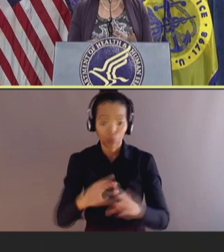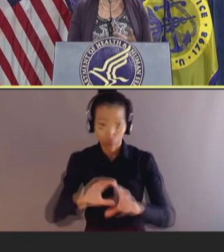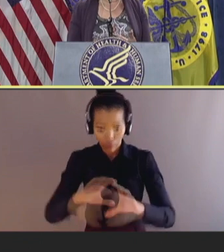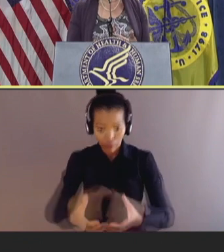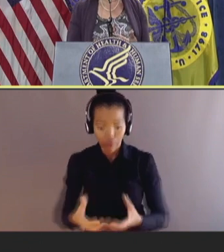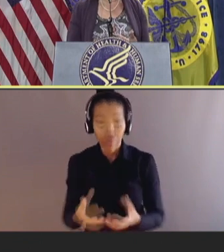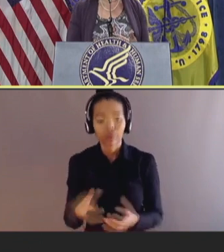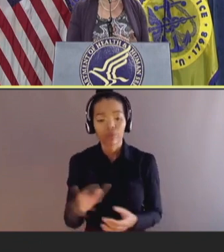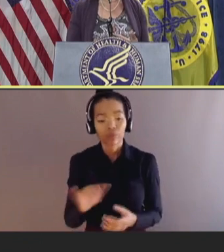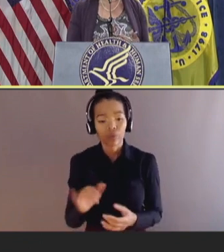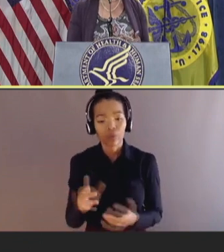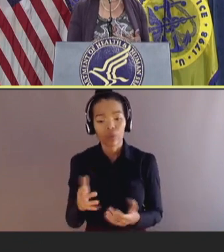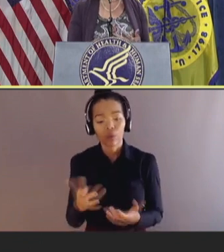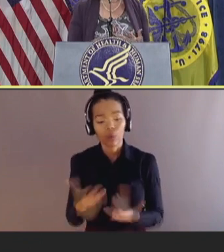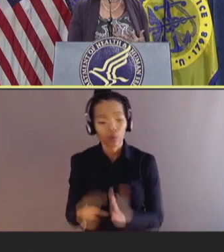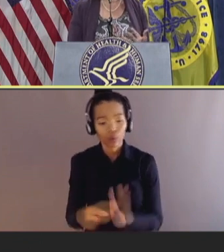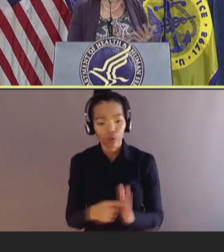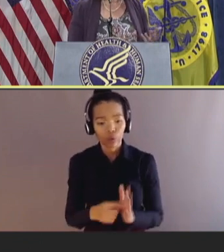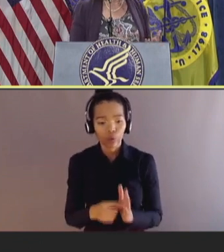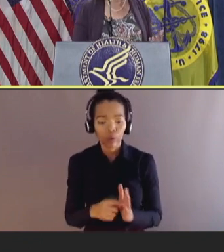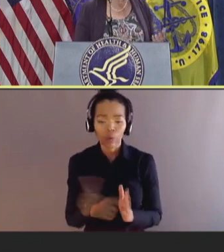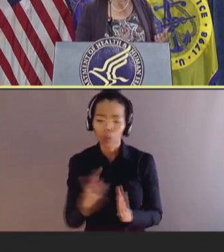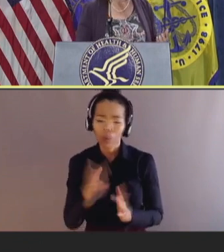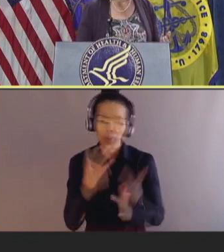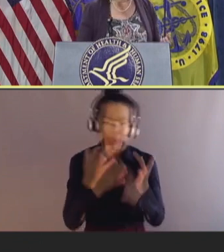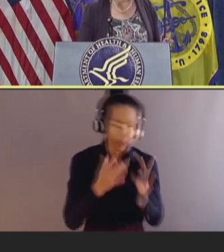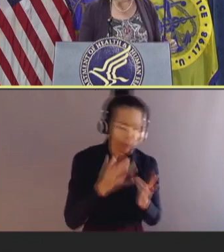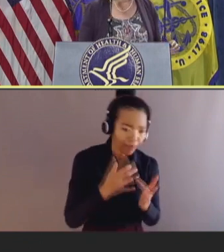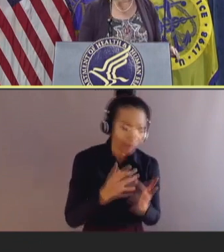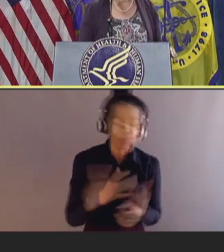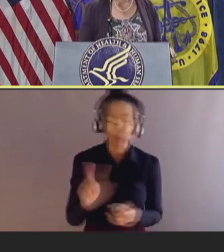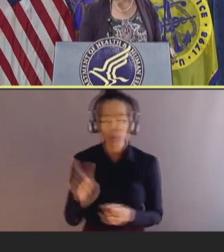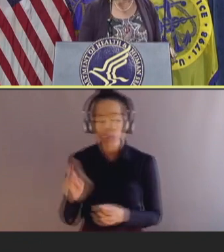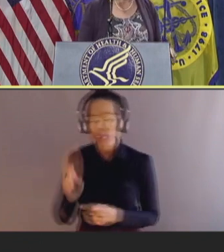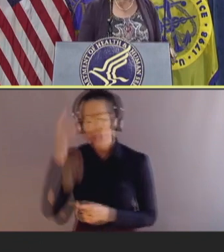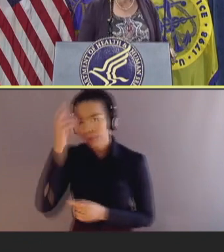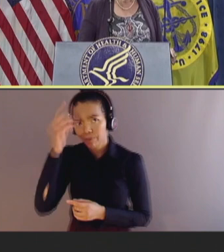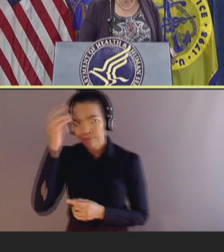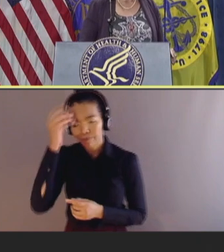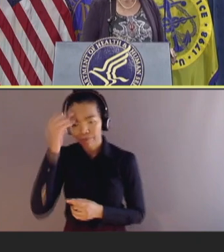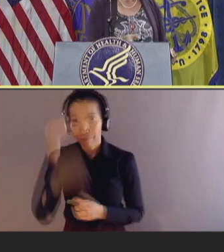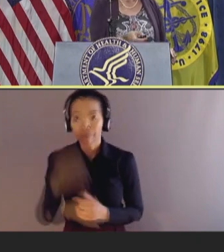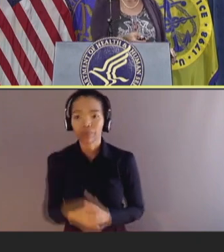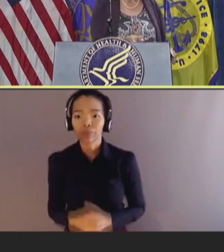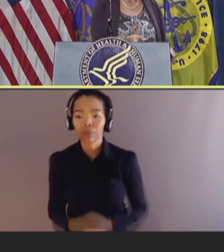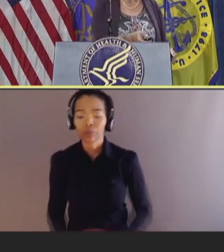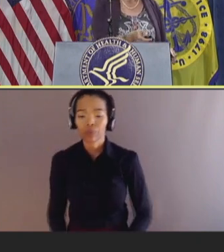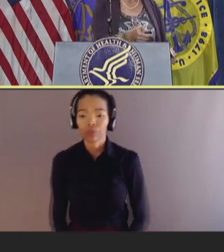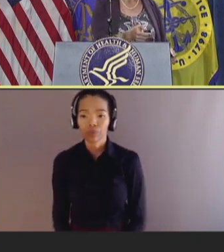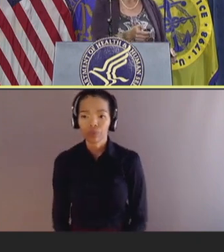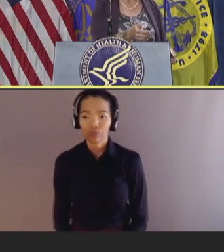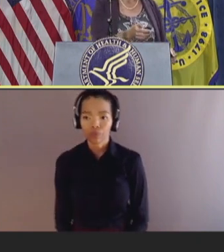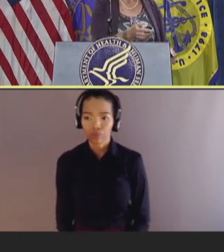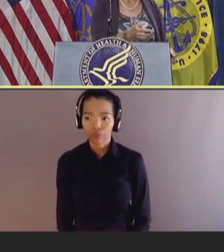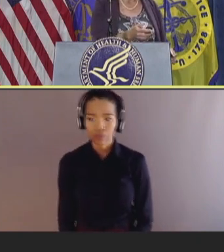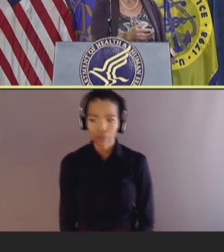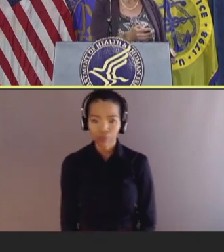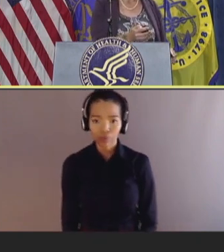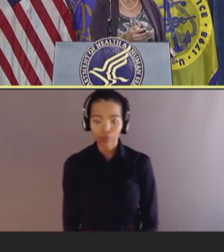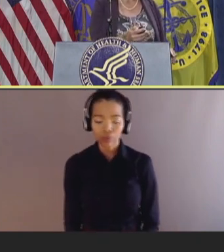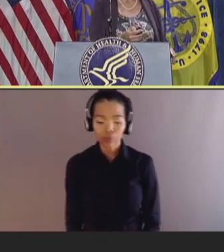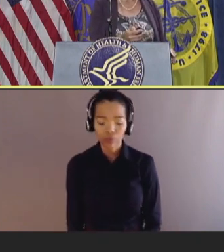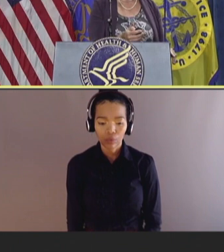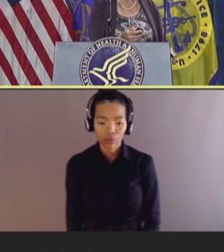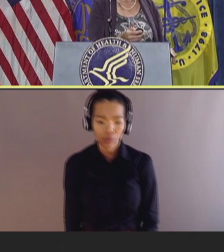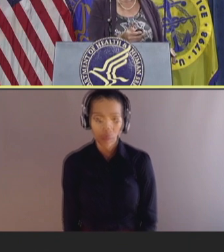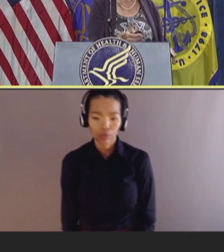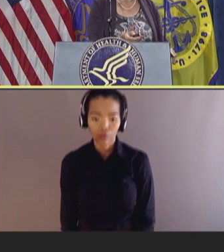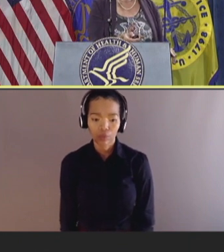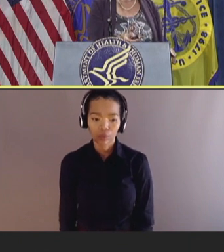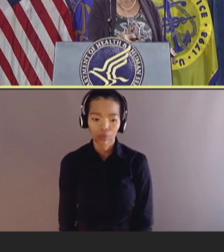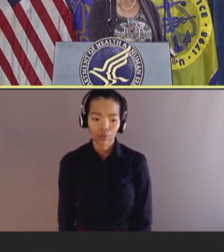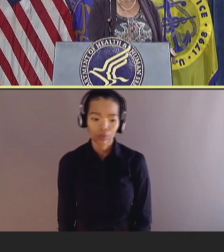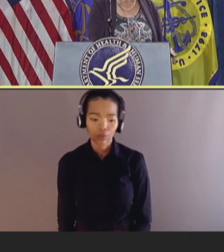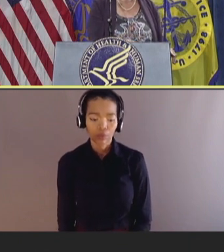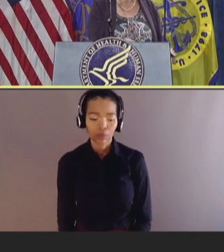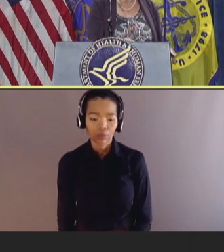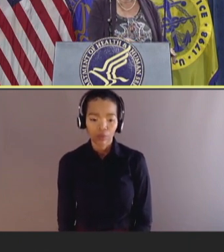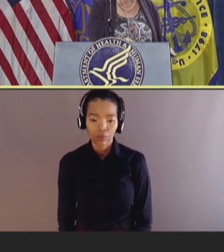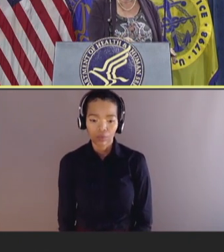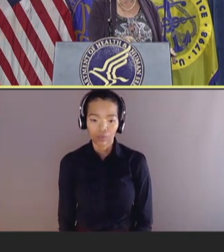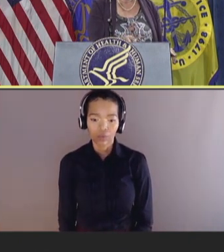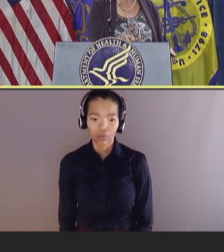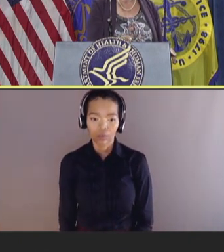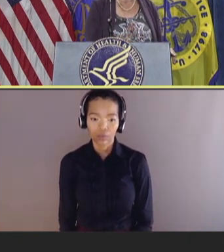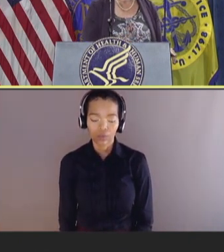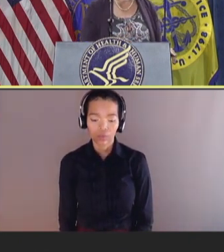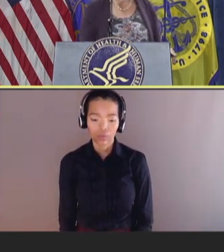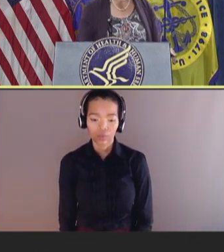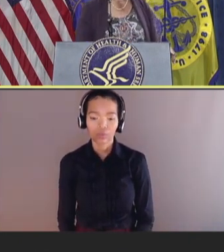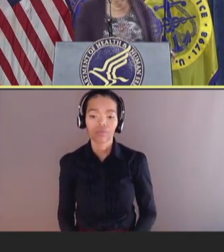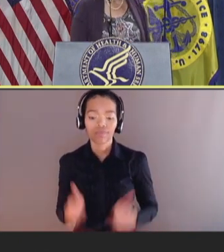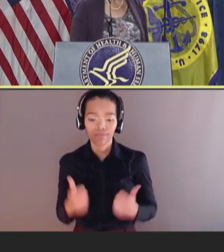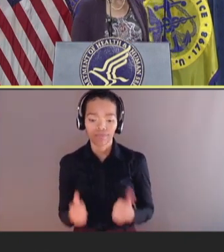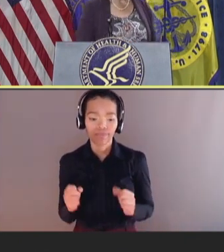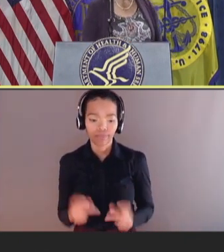where some of the things that you need to think about. Why is this not moving? Okay.